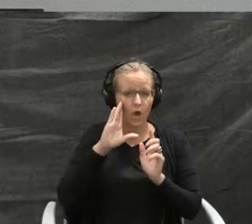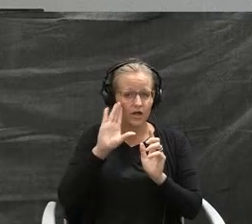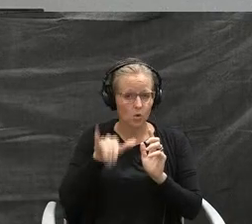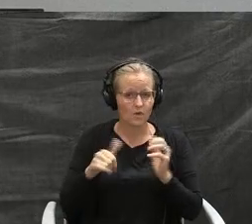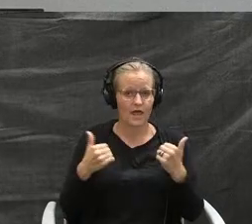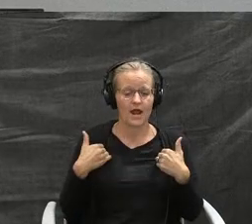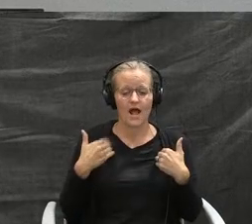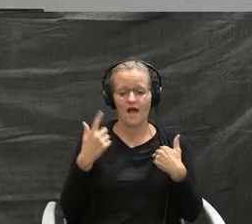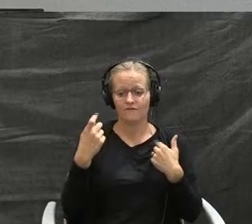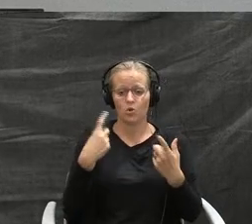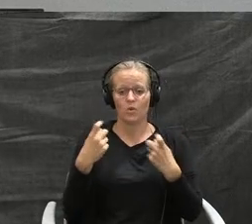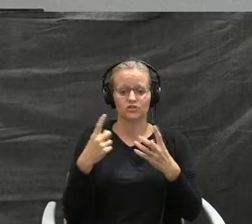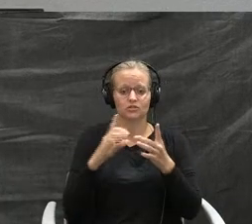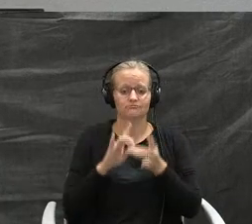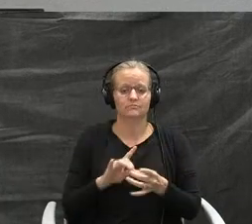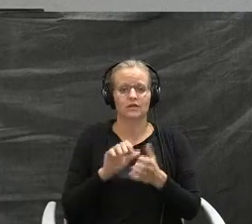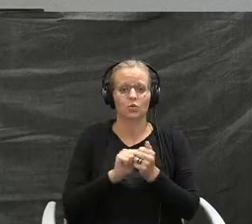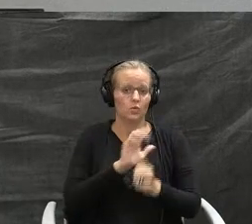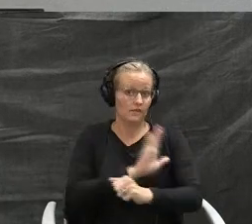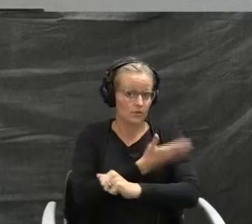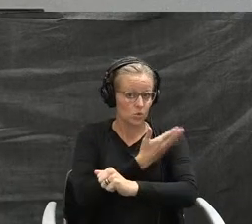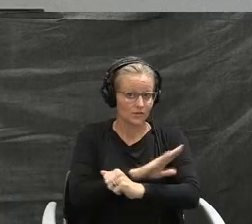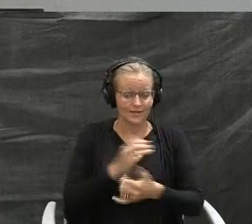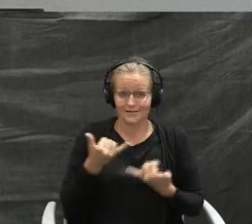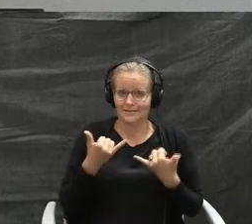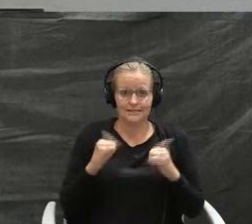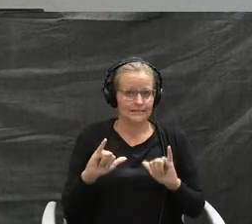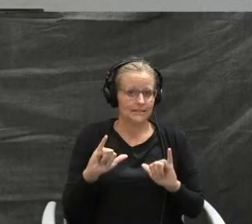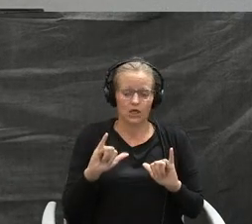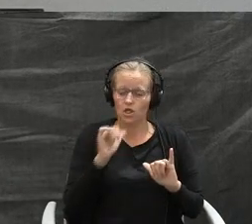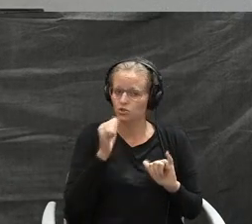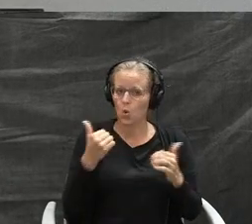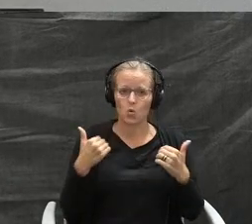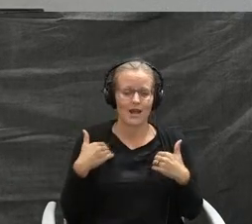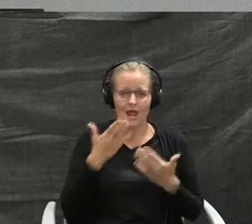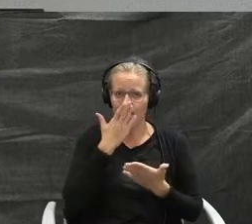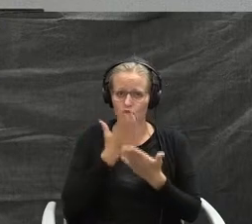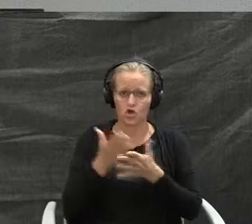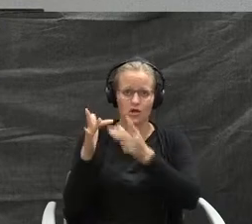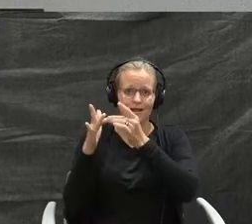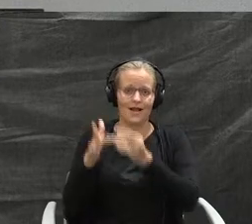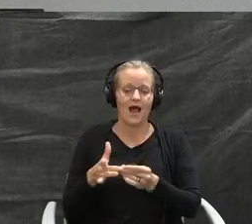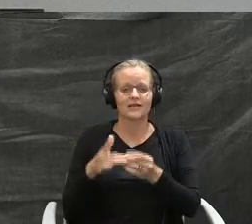music. We still don't have good guidance from the state on on